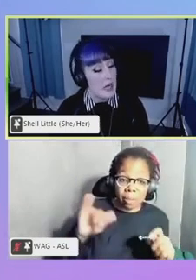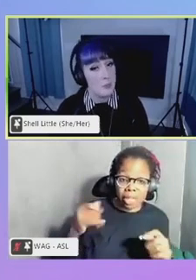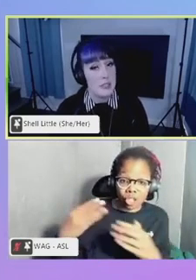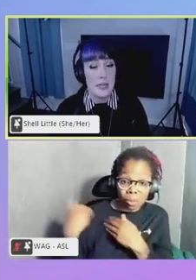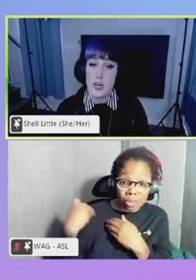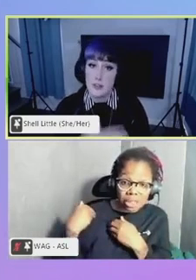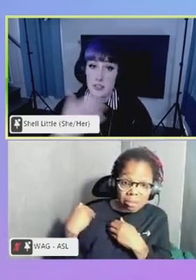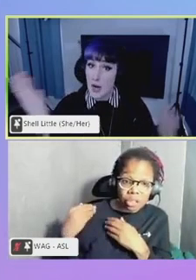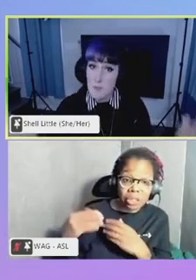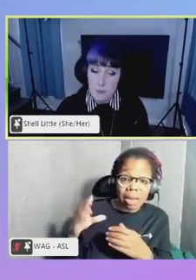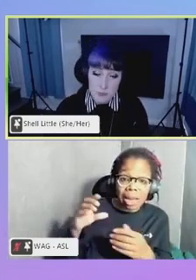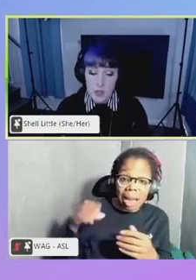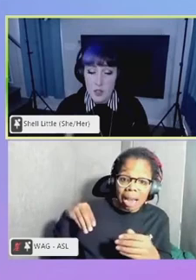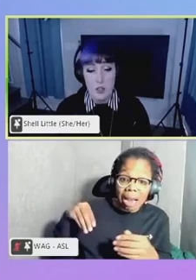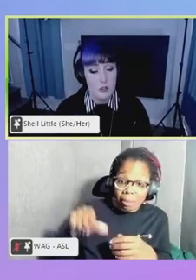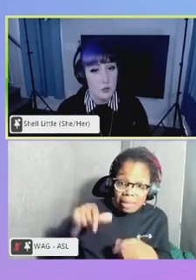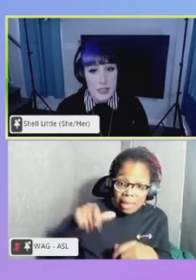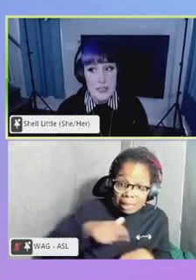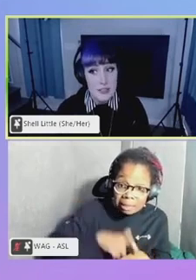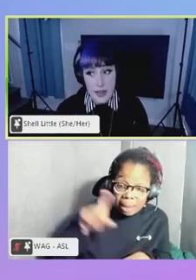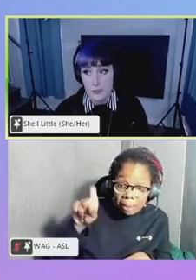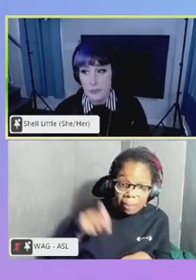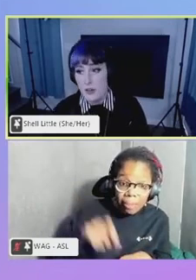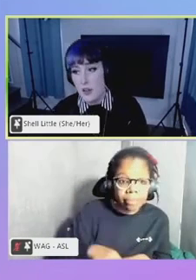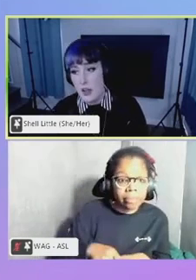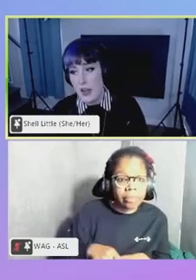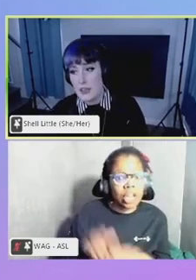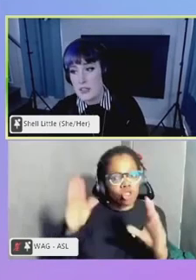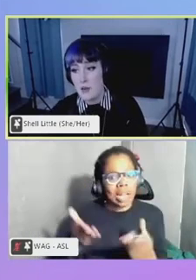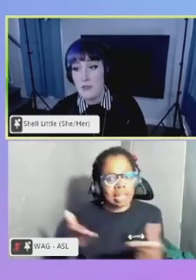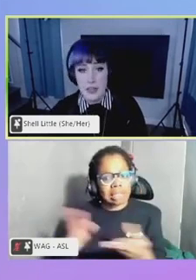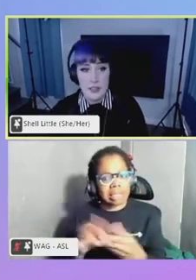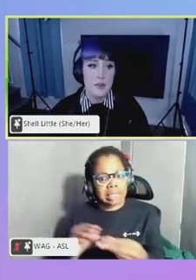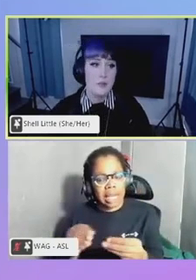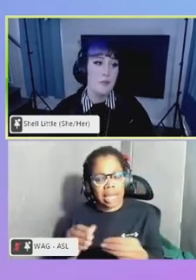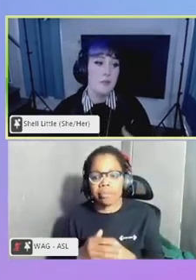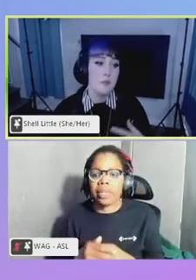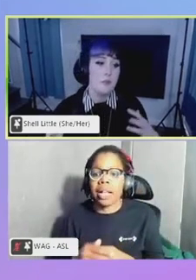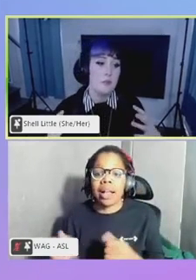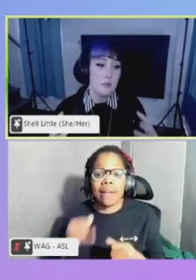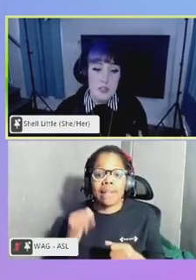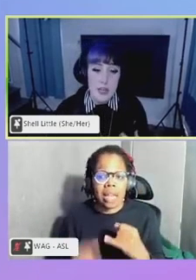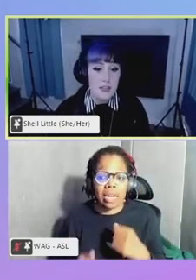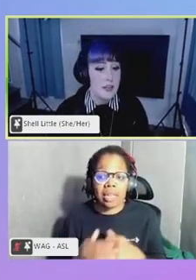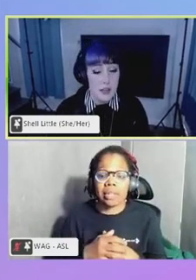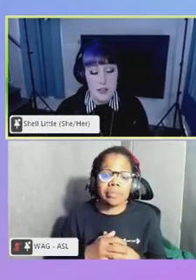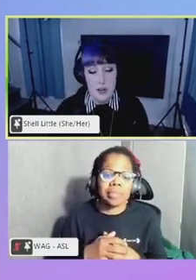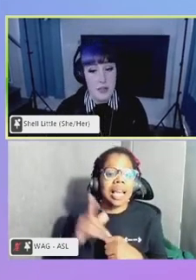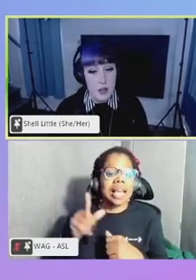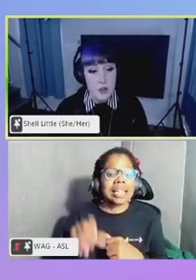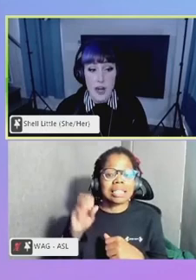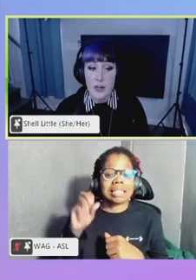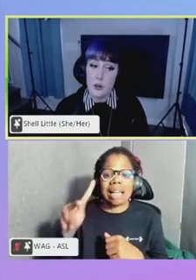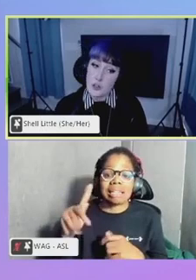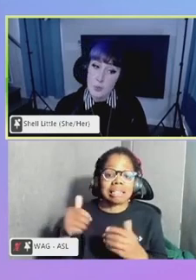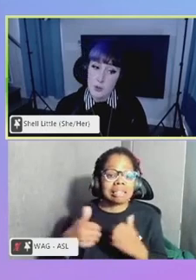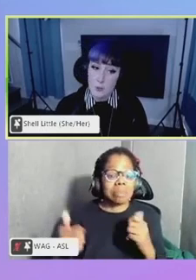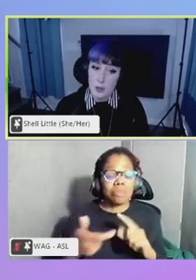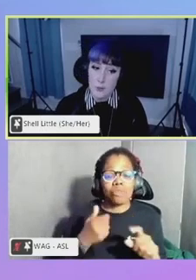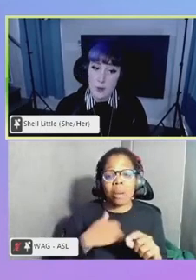Next, while I understand this work is important, this task is outside of my job description. Would you. Would you like to revoke my job responsibilities and